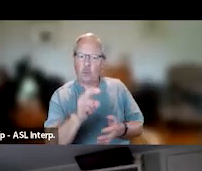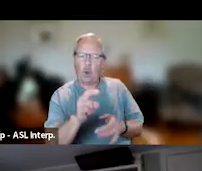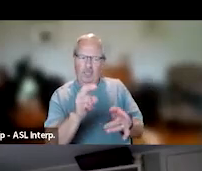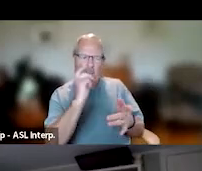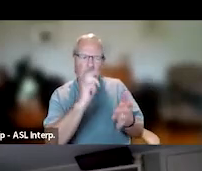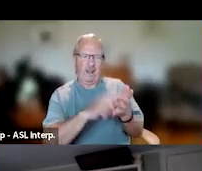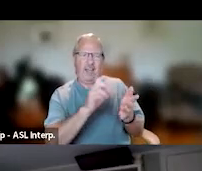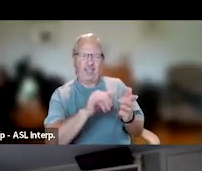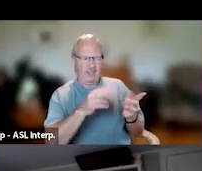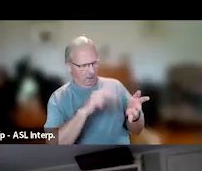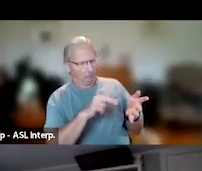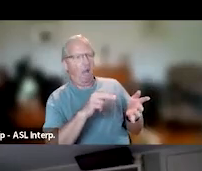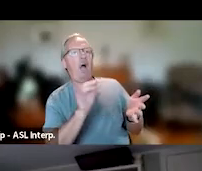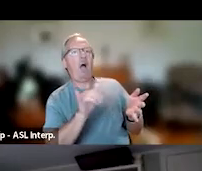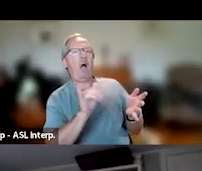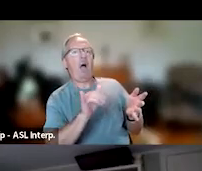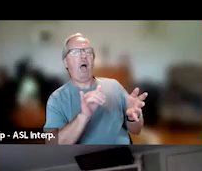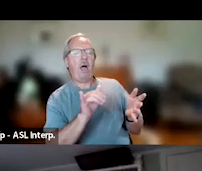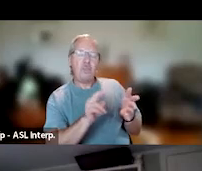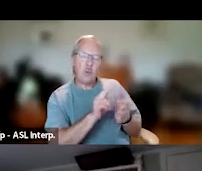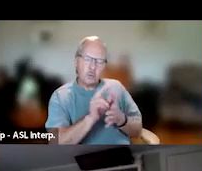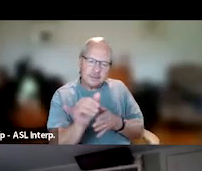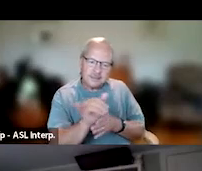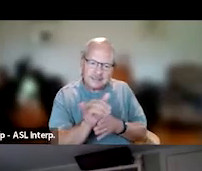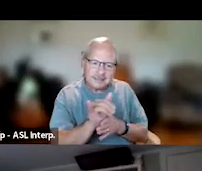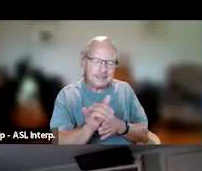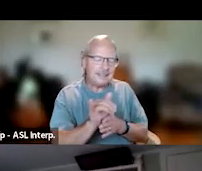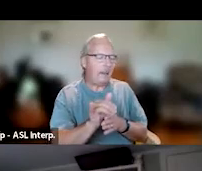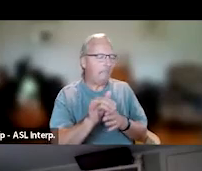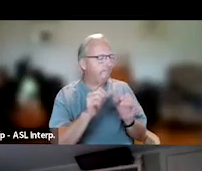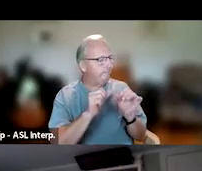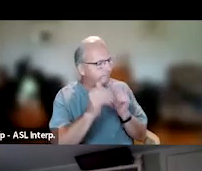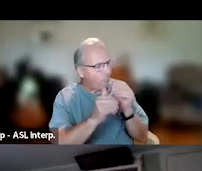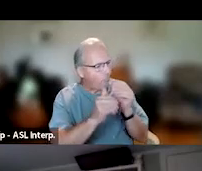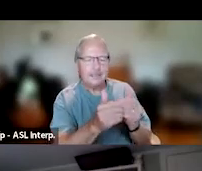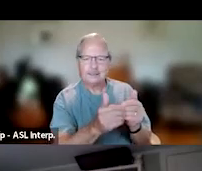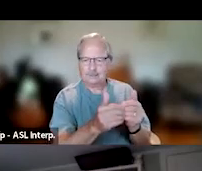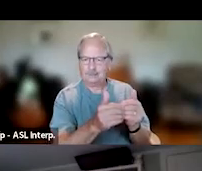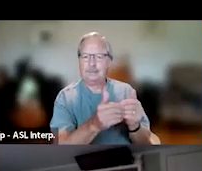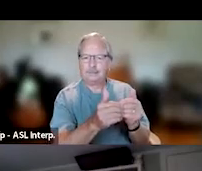they're gonna still use the same kind of mechanism or process to get the case sent